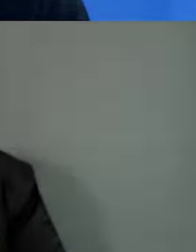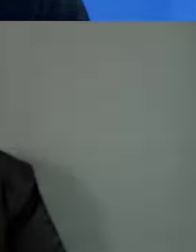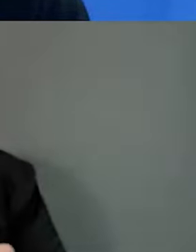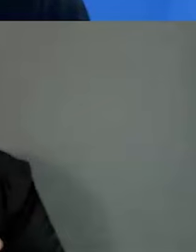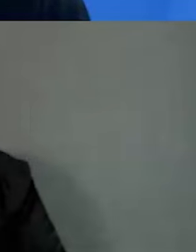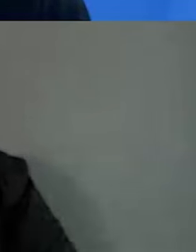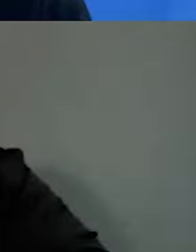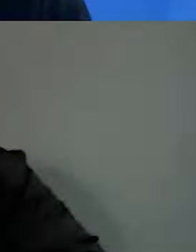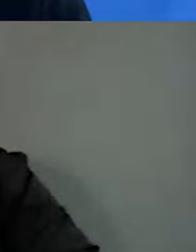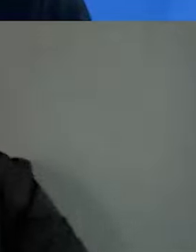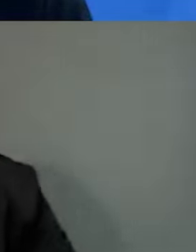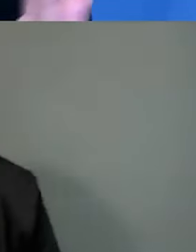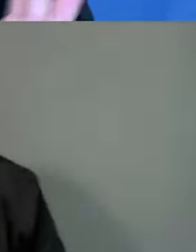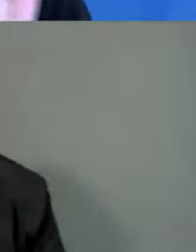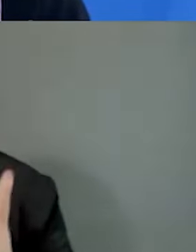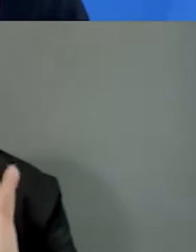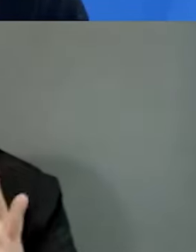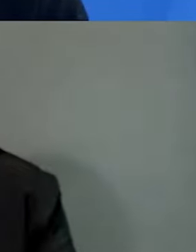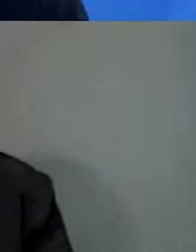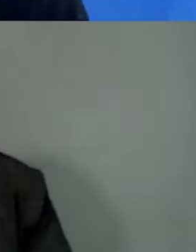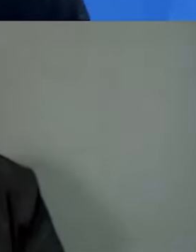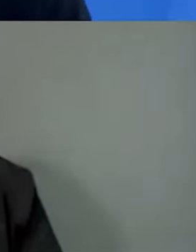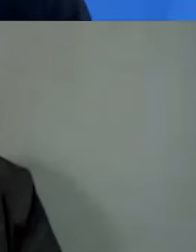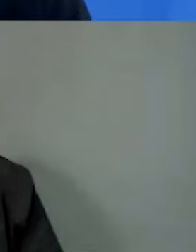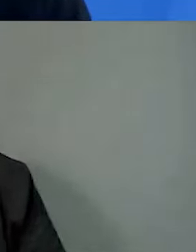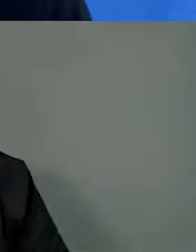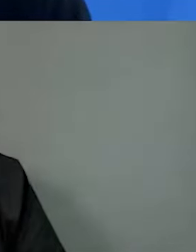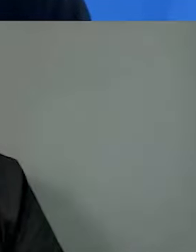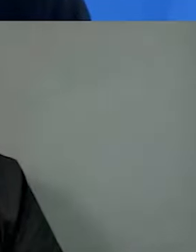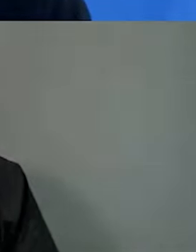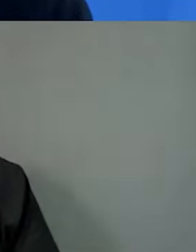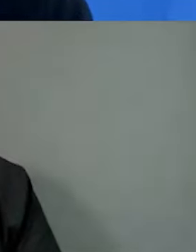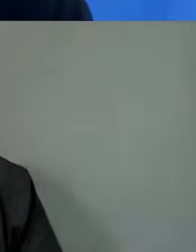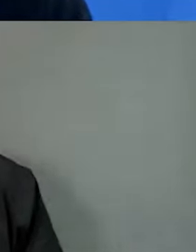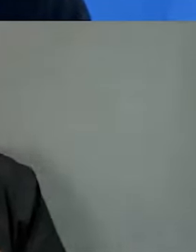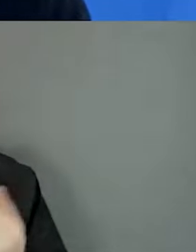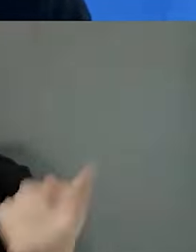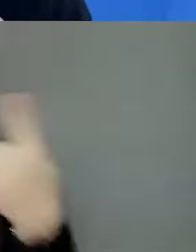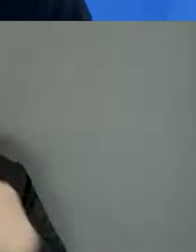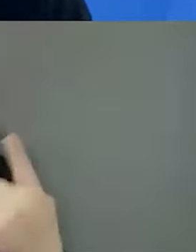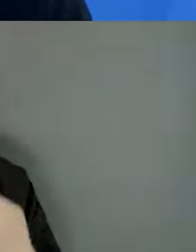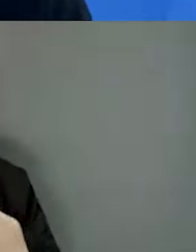Jeremy Leffler: Great. I know that we had so many questions. We have over 100 questions,